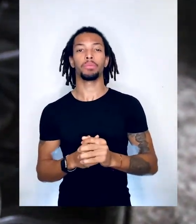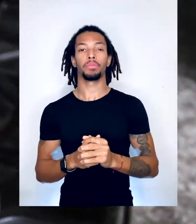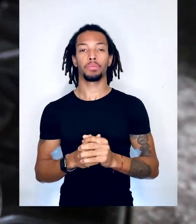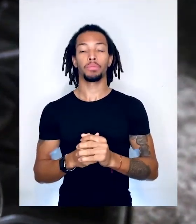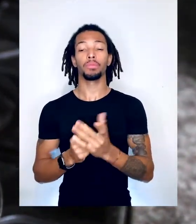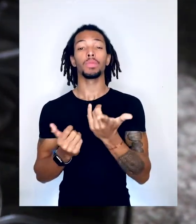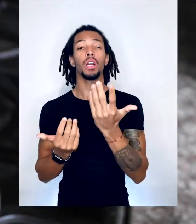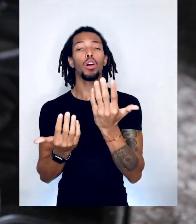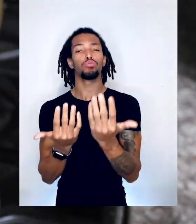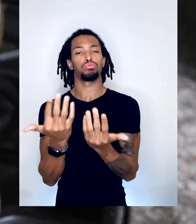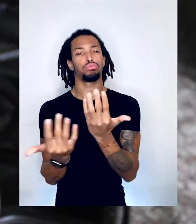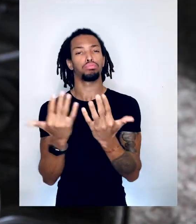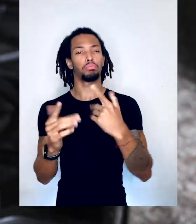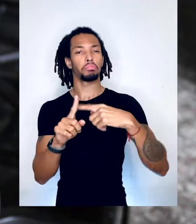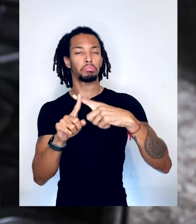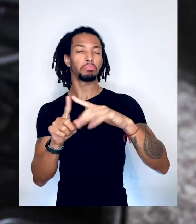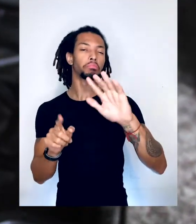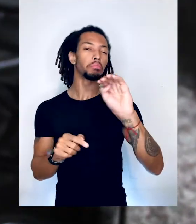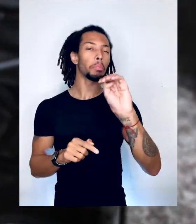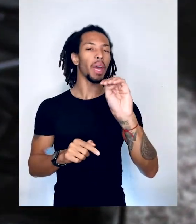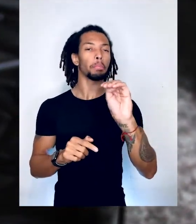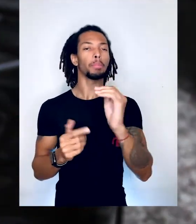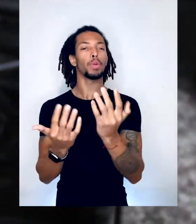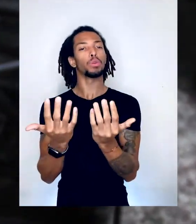And I'm going to reduce this over medium heat